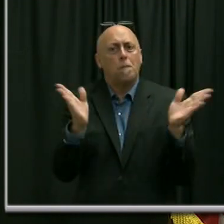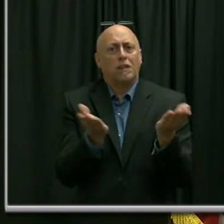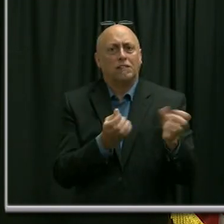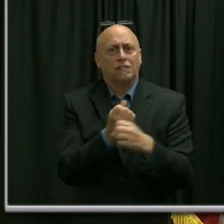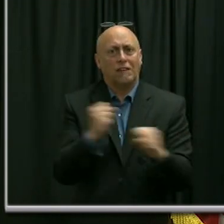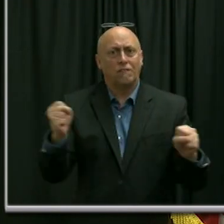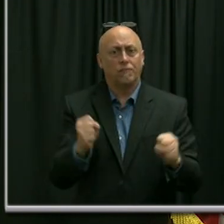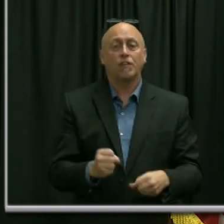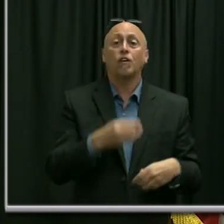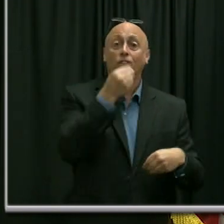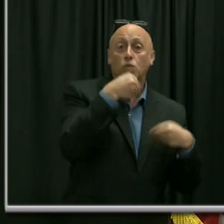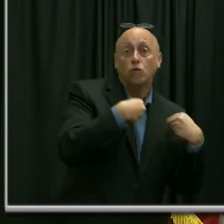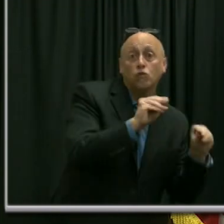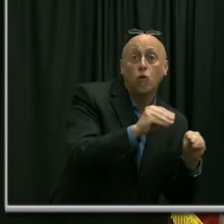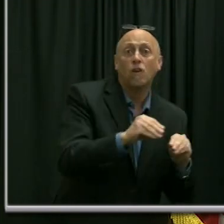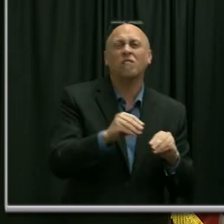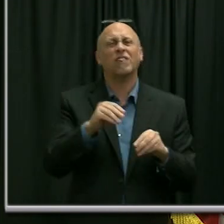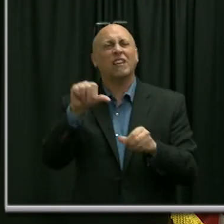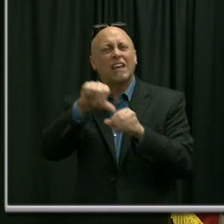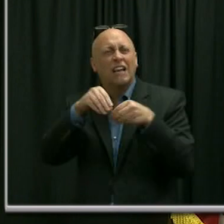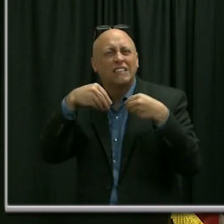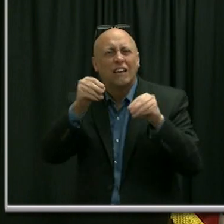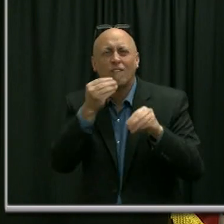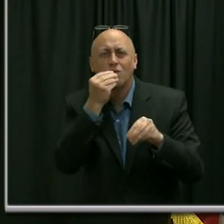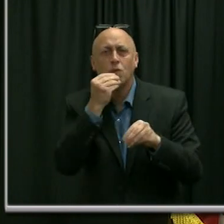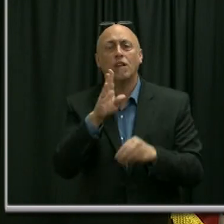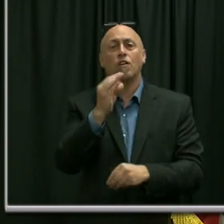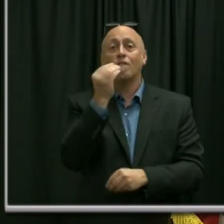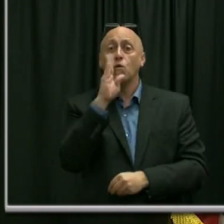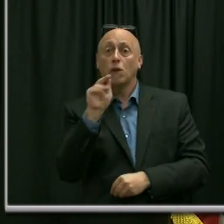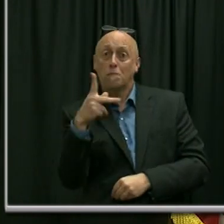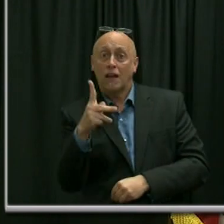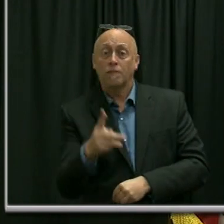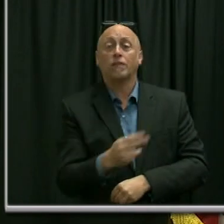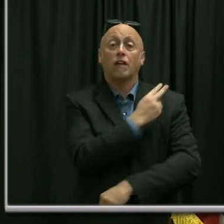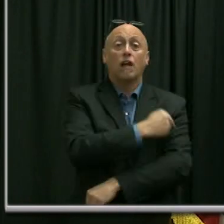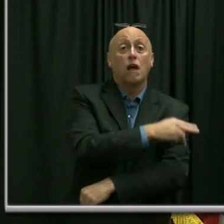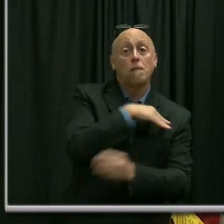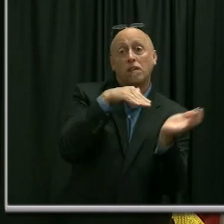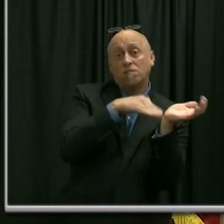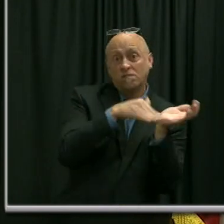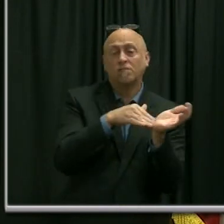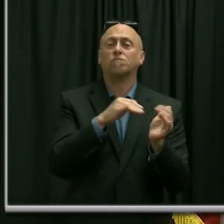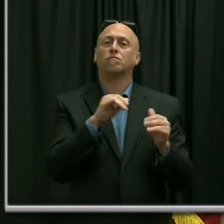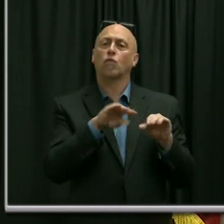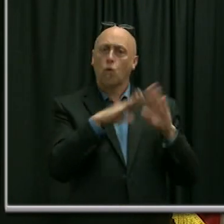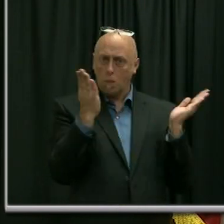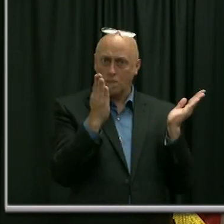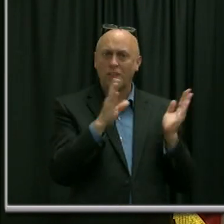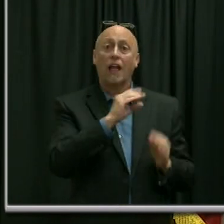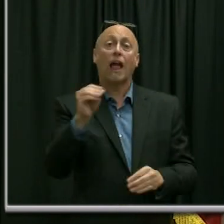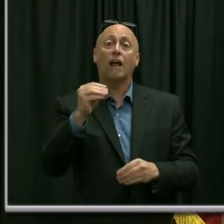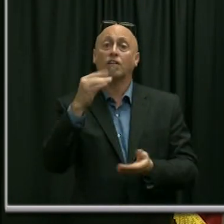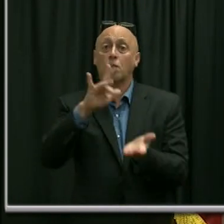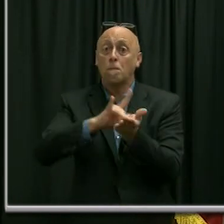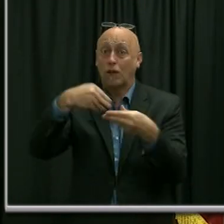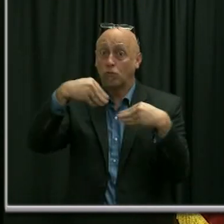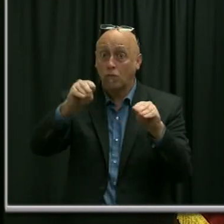PUBLIC SAFETY. GROCERY STORES CONVENIENCE STORES AND FOOD